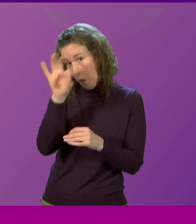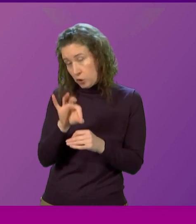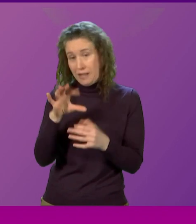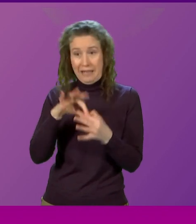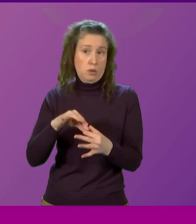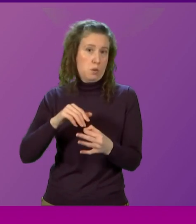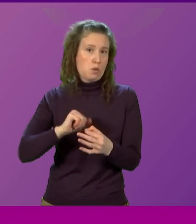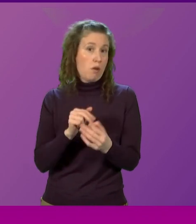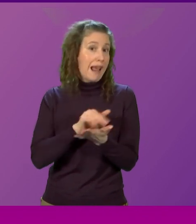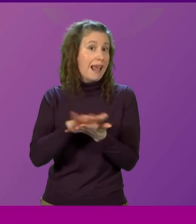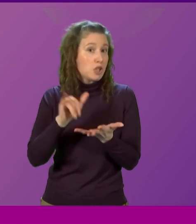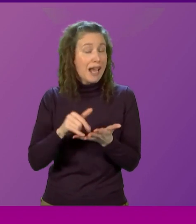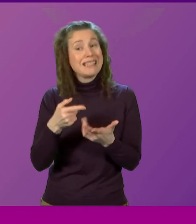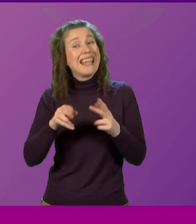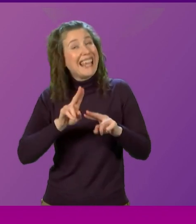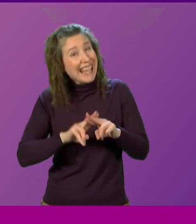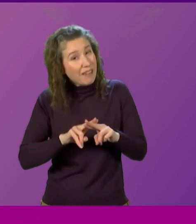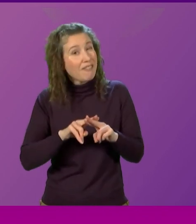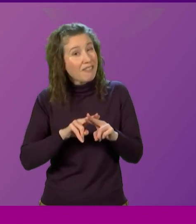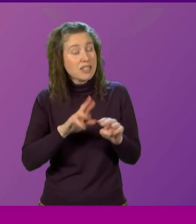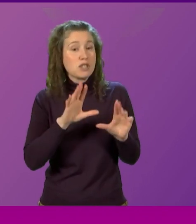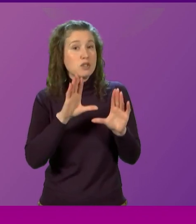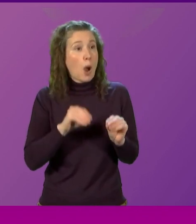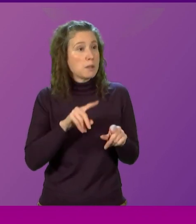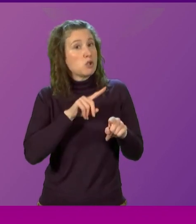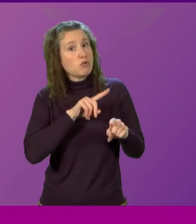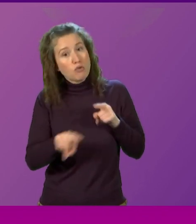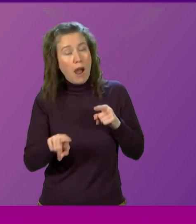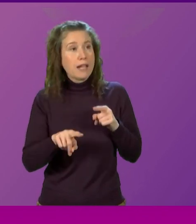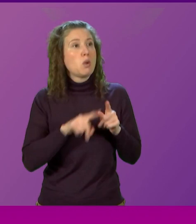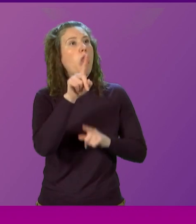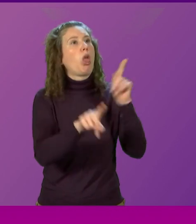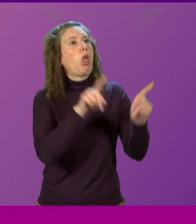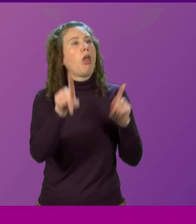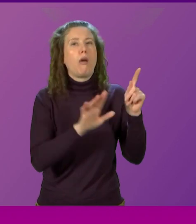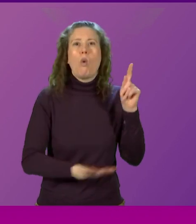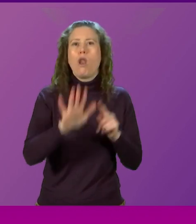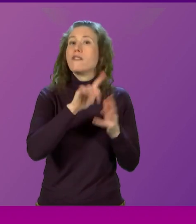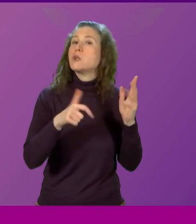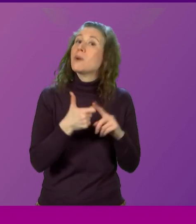Scotland’s national health service if she did not try to place the blame elsewhere around the United Kingdom.